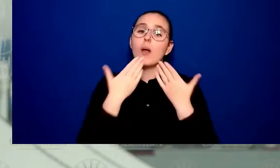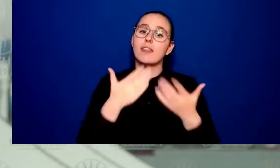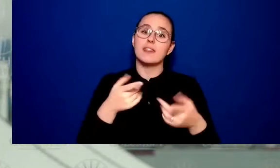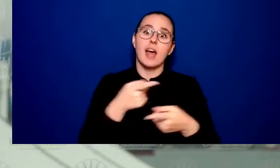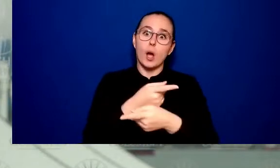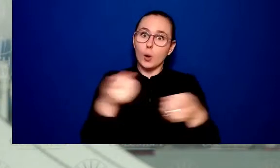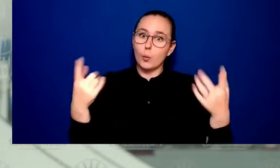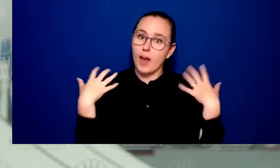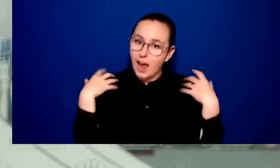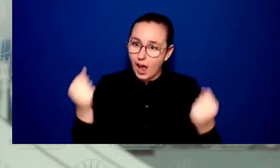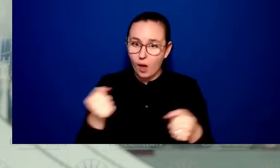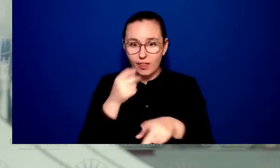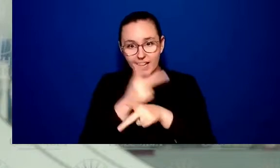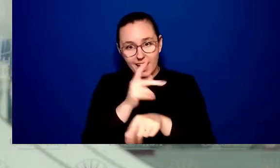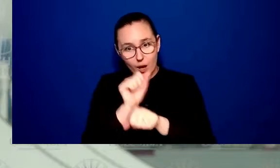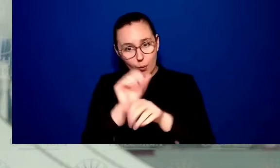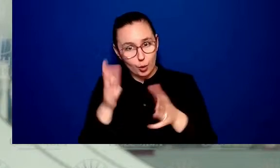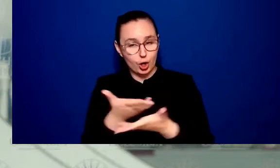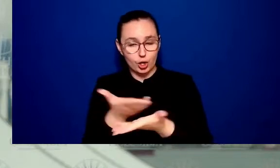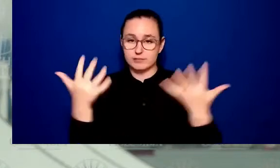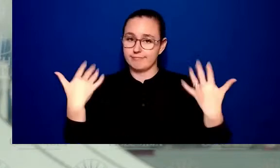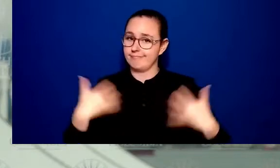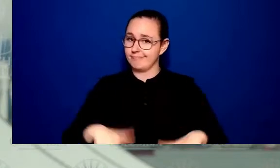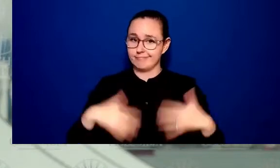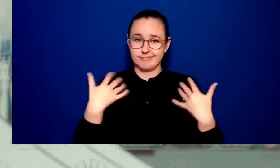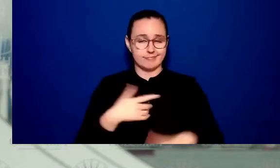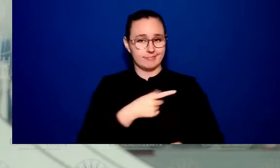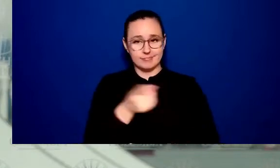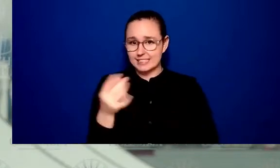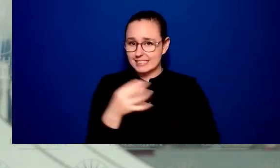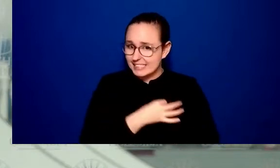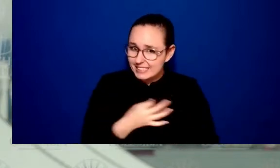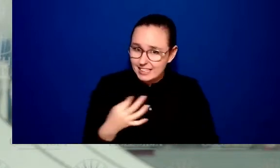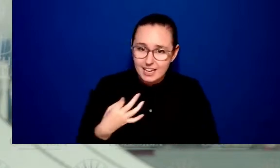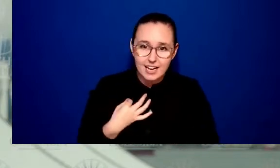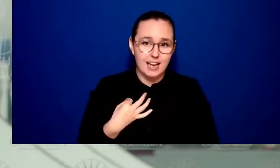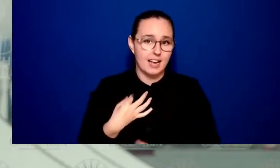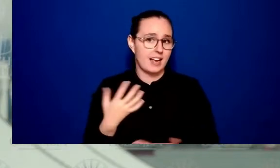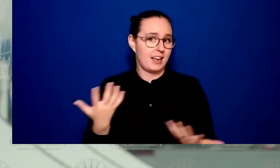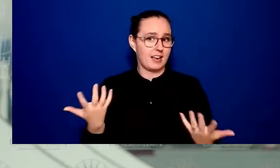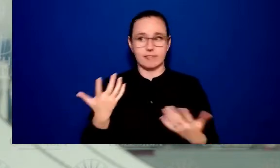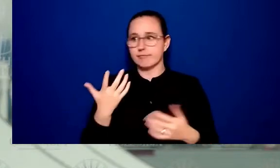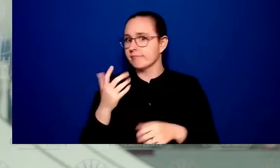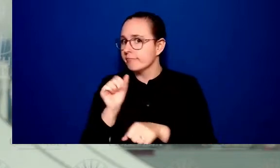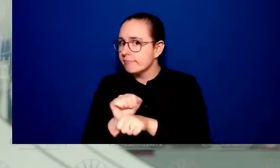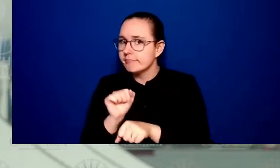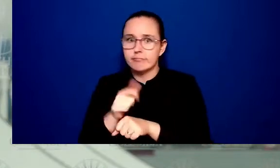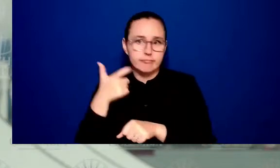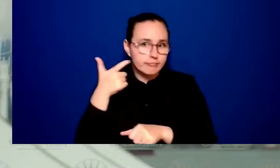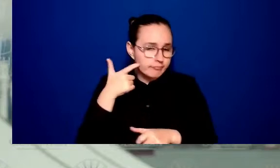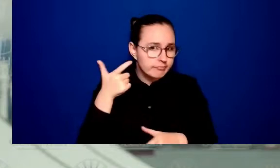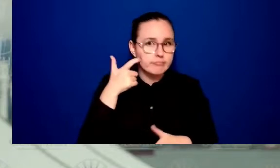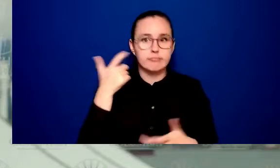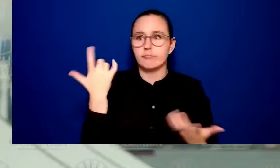communities are exceptional staff and part teams with paramedics and dispatchers, people who are in the air and